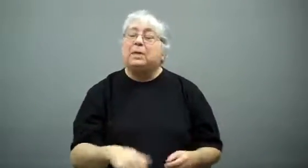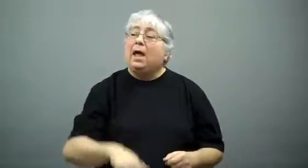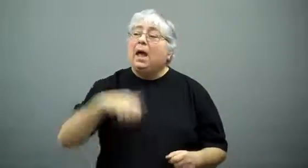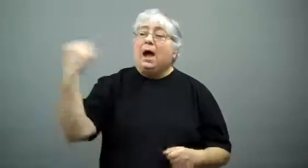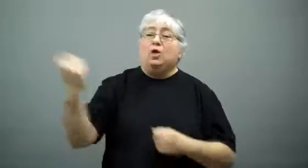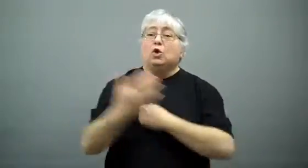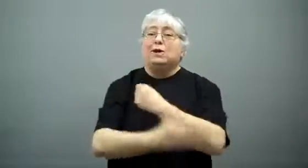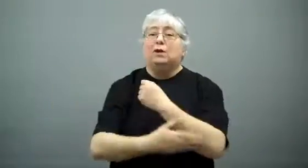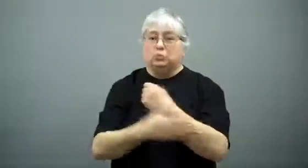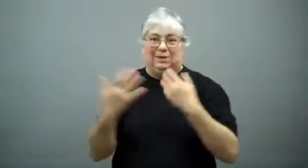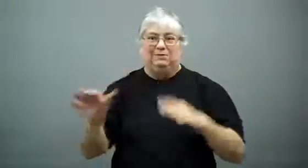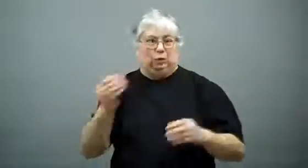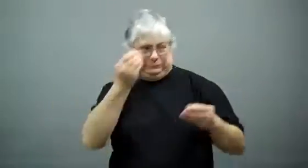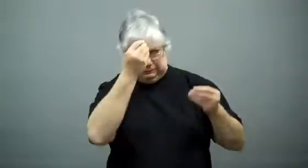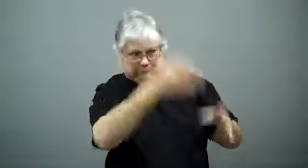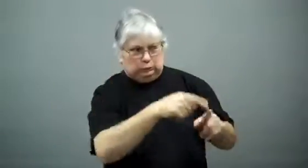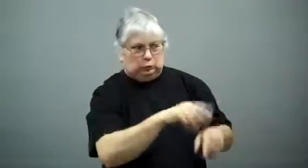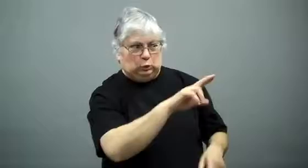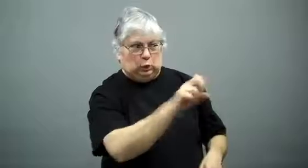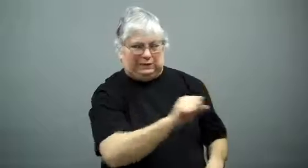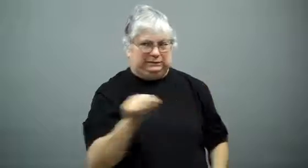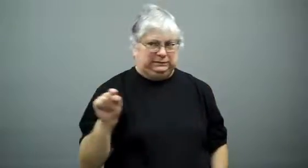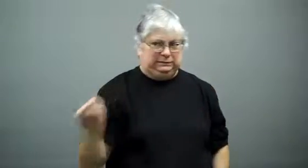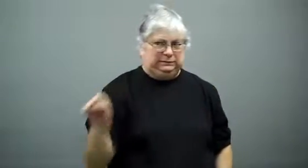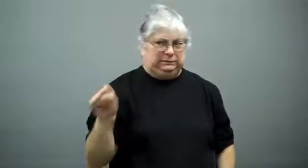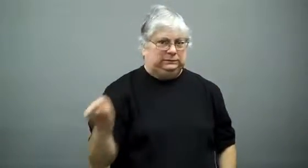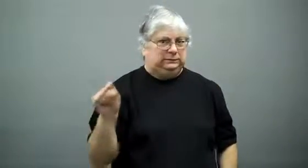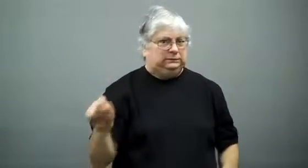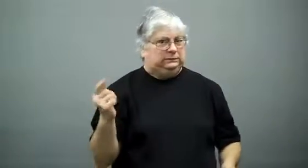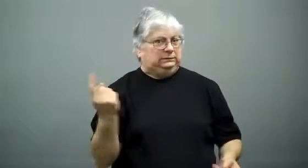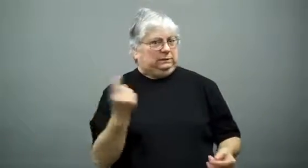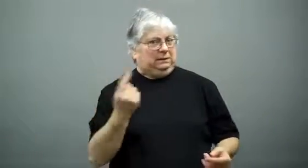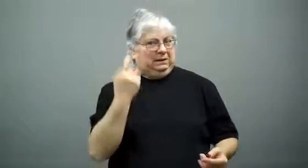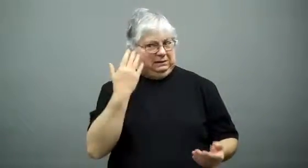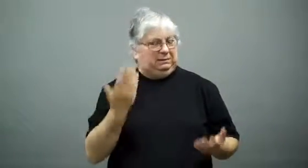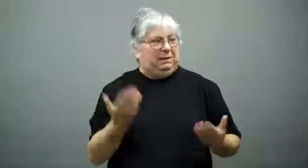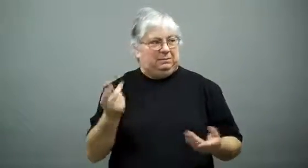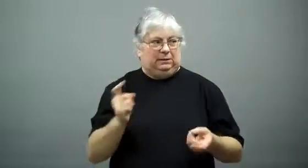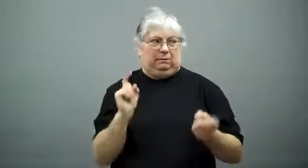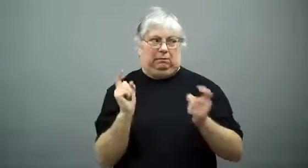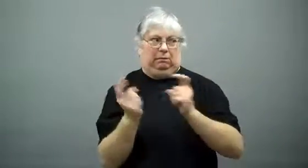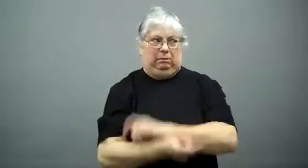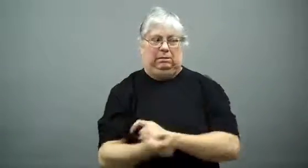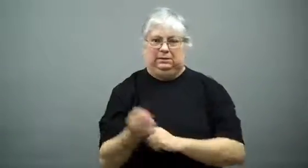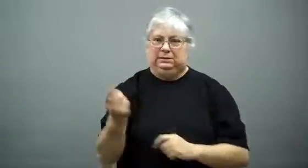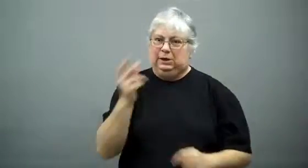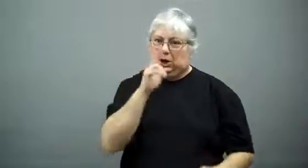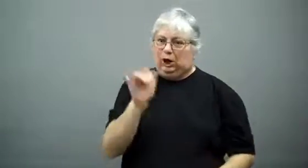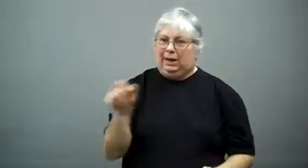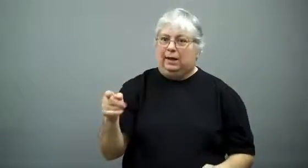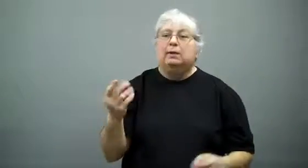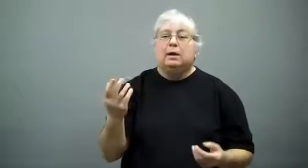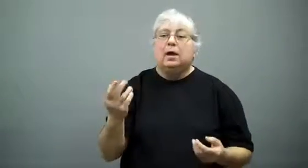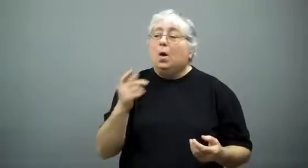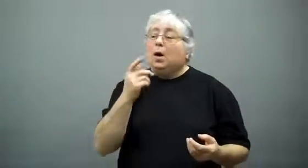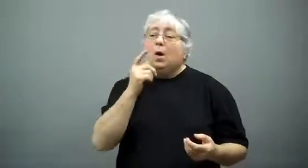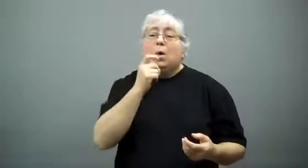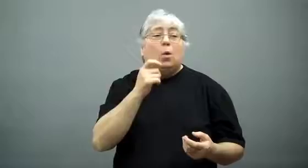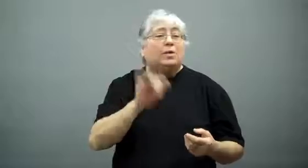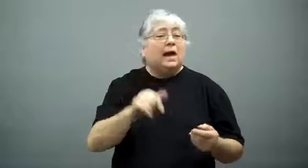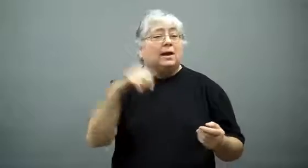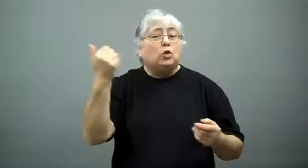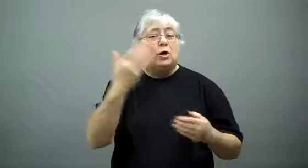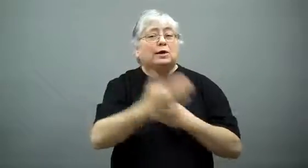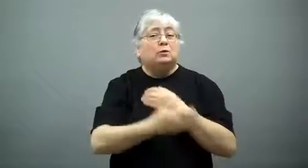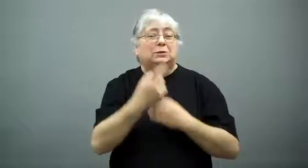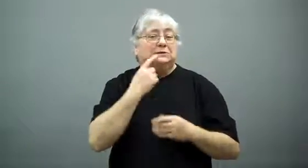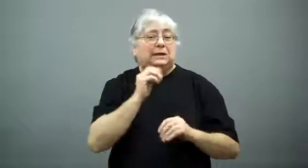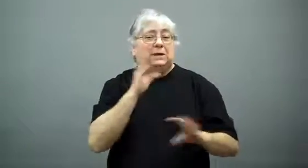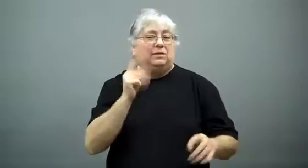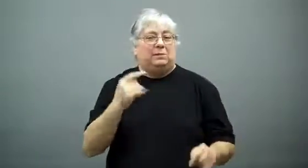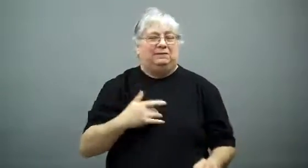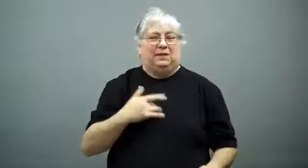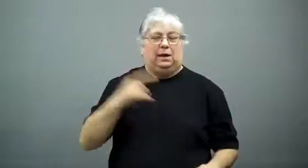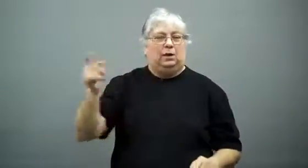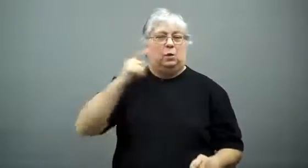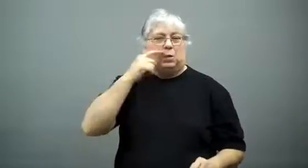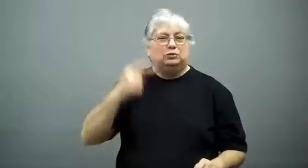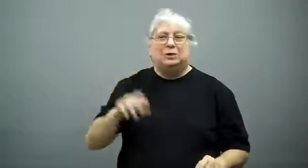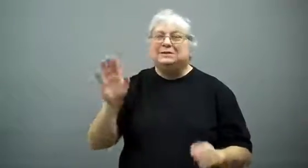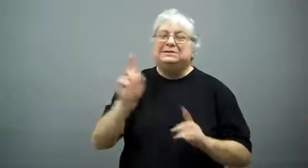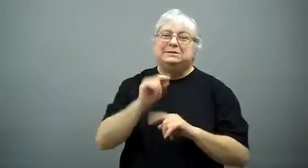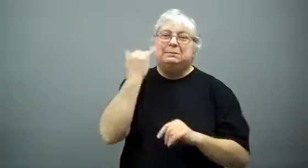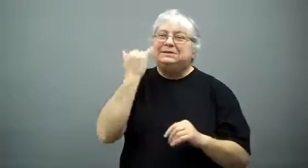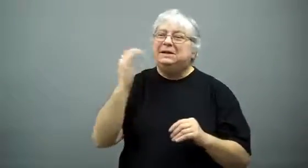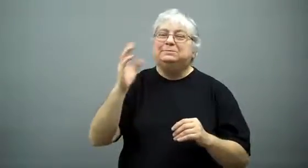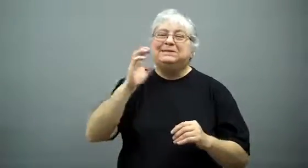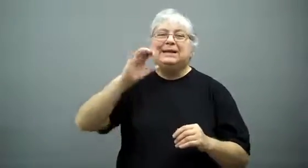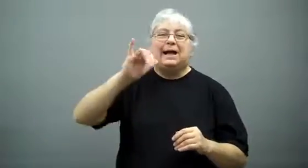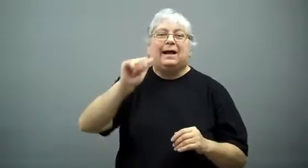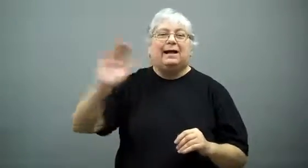Another country had warned the U.S. that he may have become radicalized.